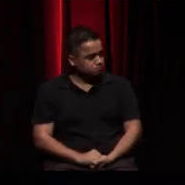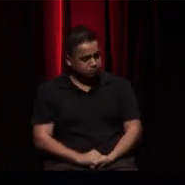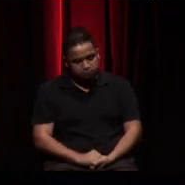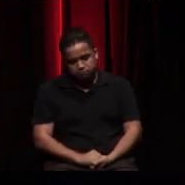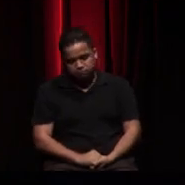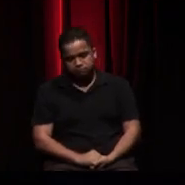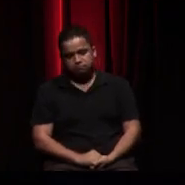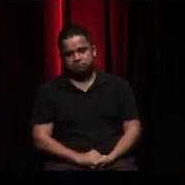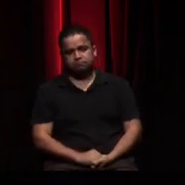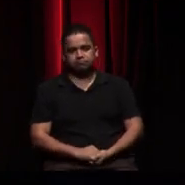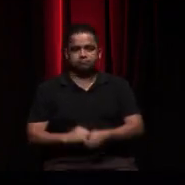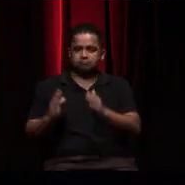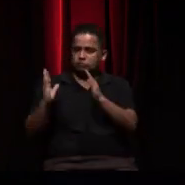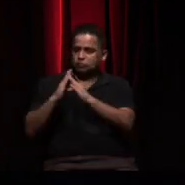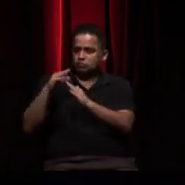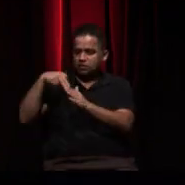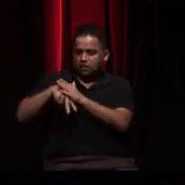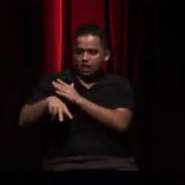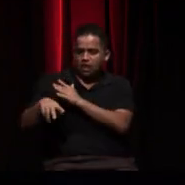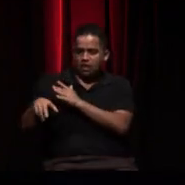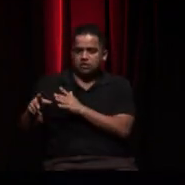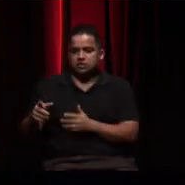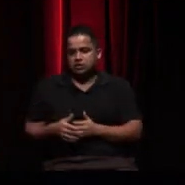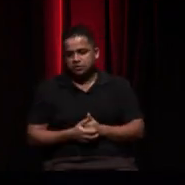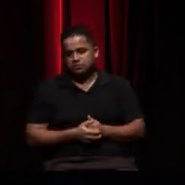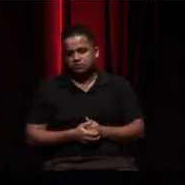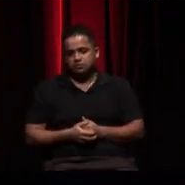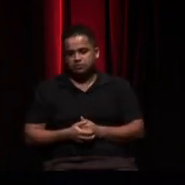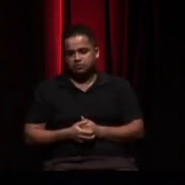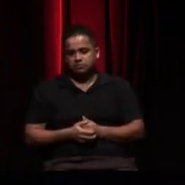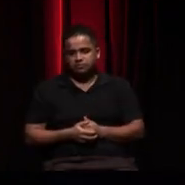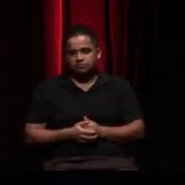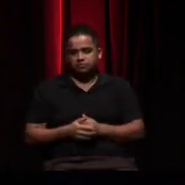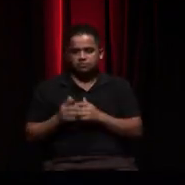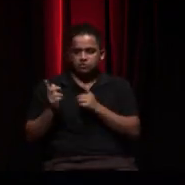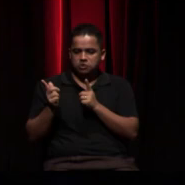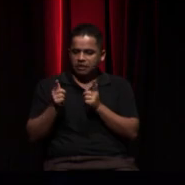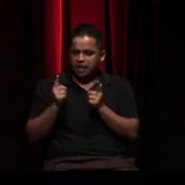and lodging that no one dares criticize.